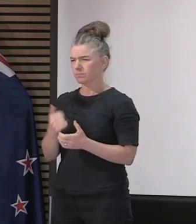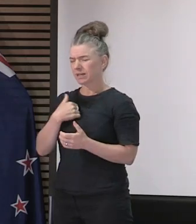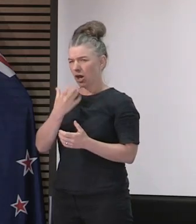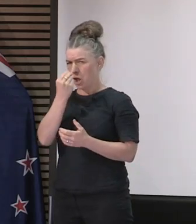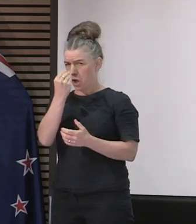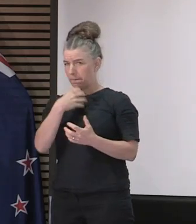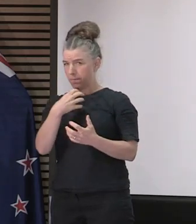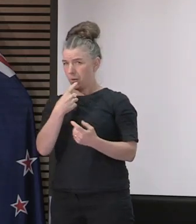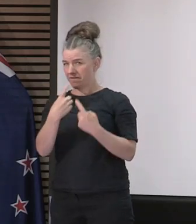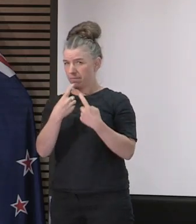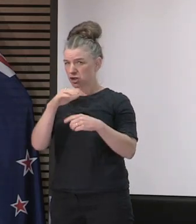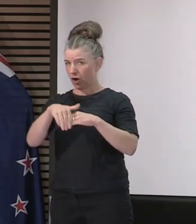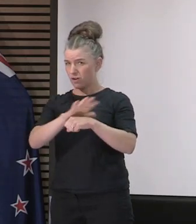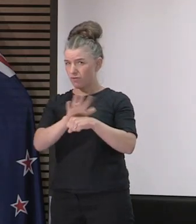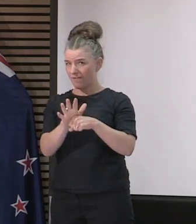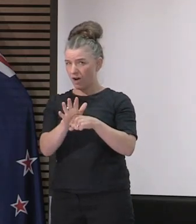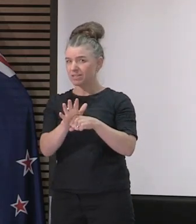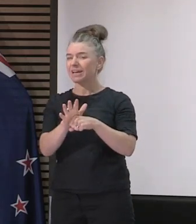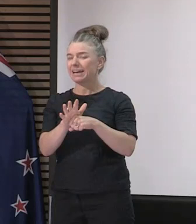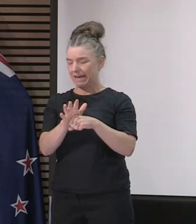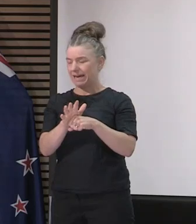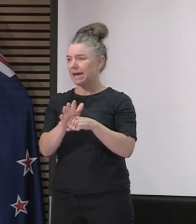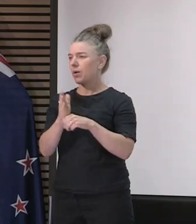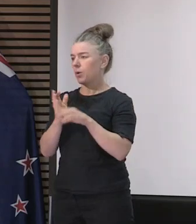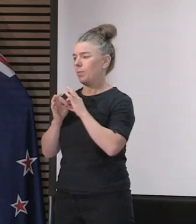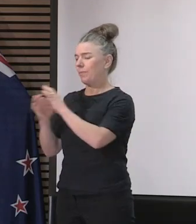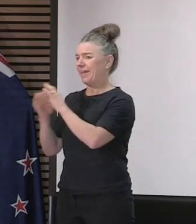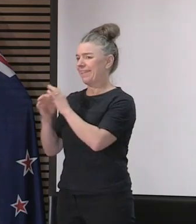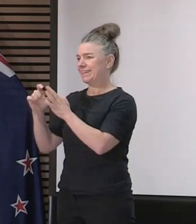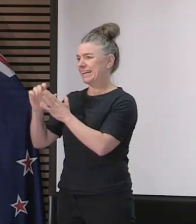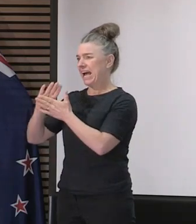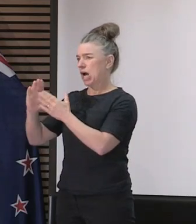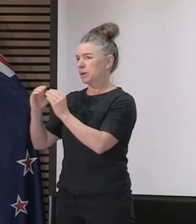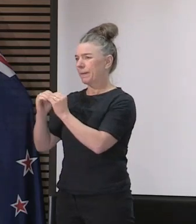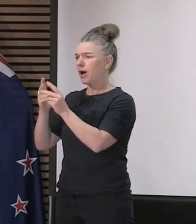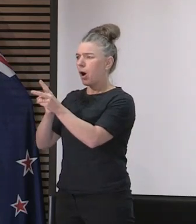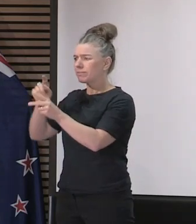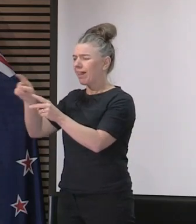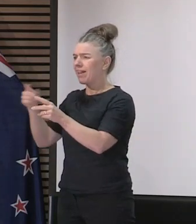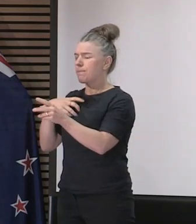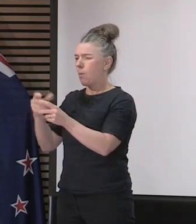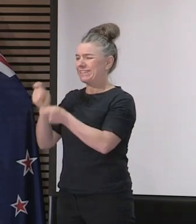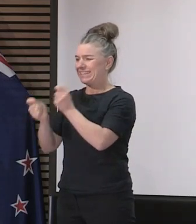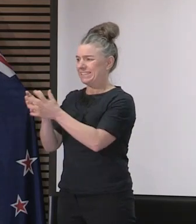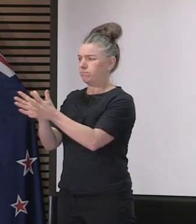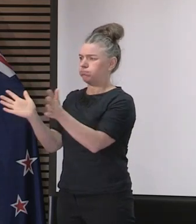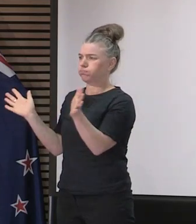clusters over the last few weeks as we have learned more about the transmission of this